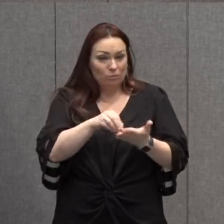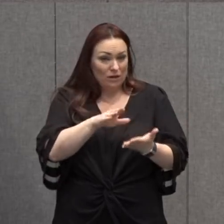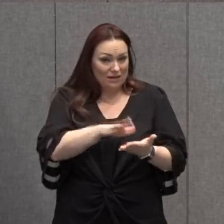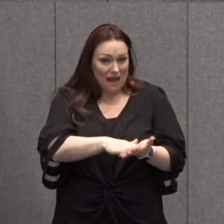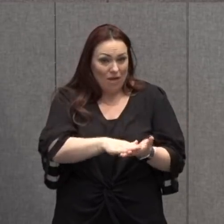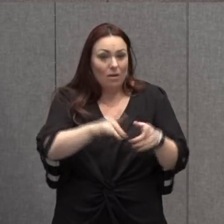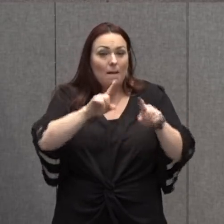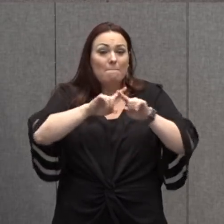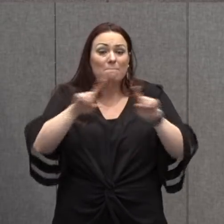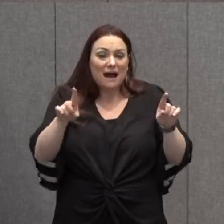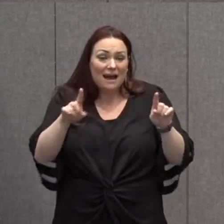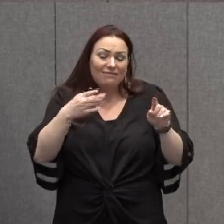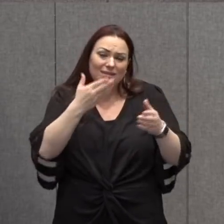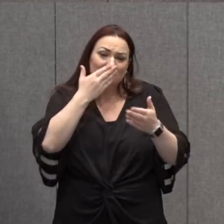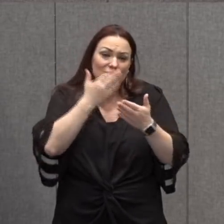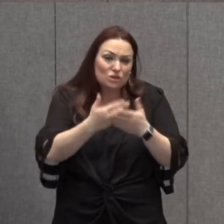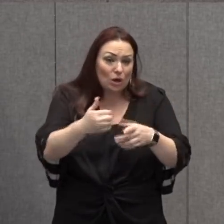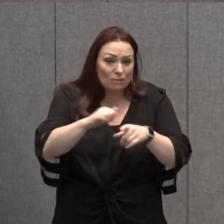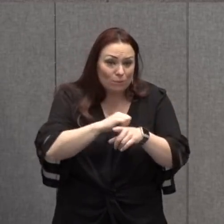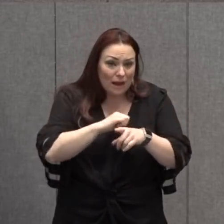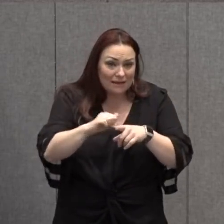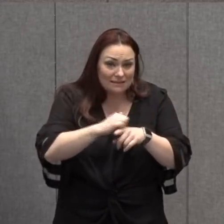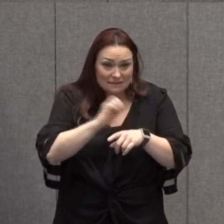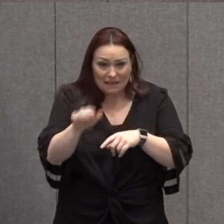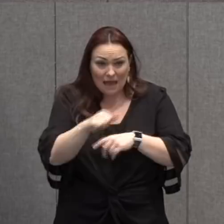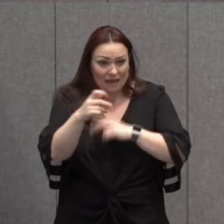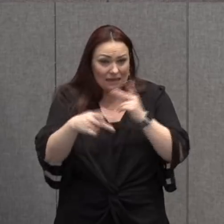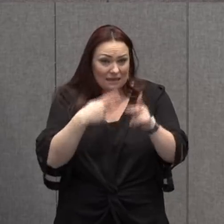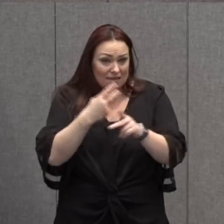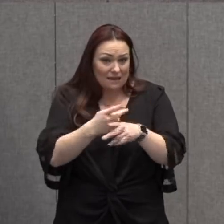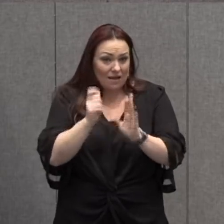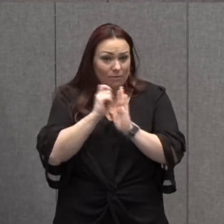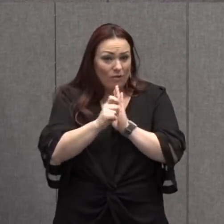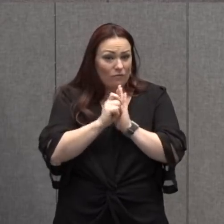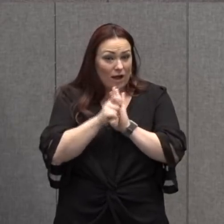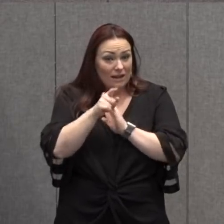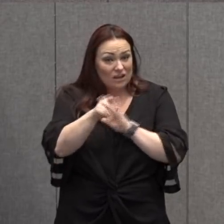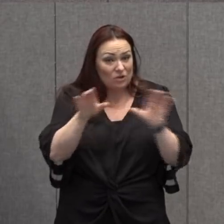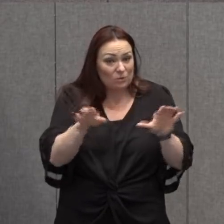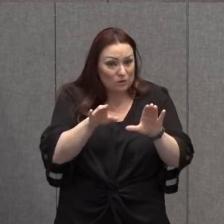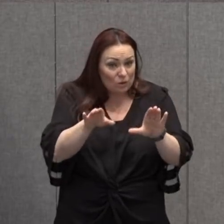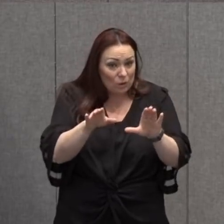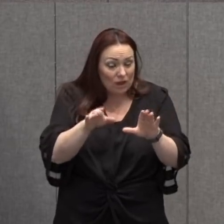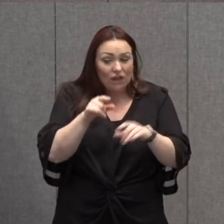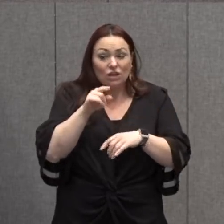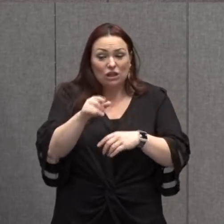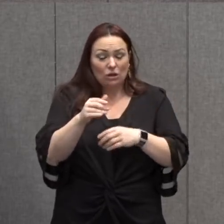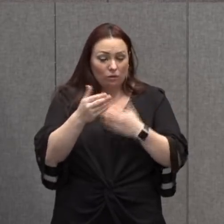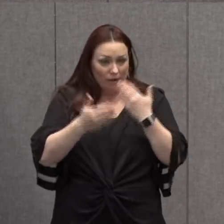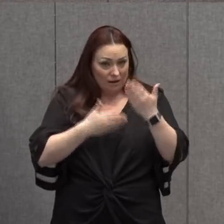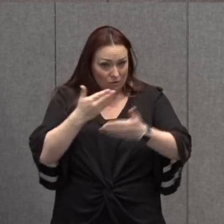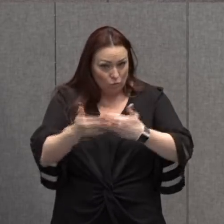but this is just good practice in any type of writing you do, you went through and edited it